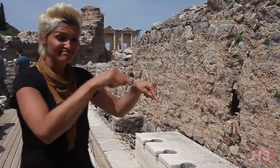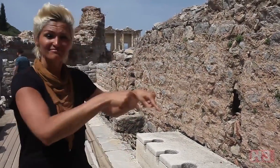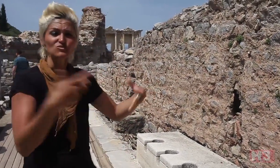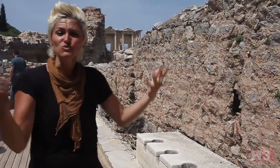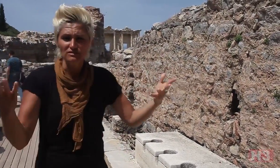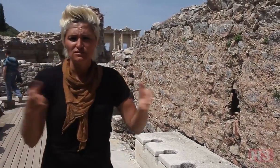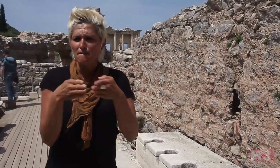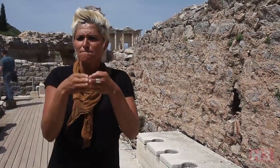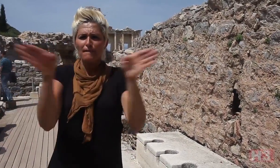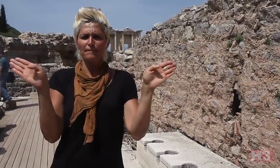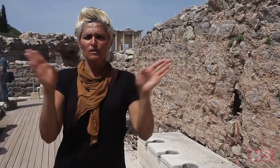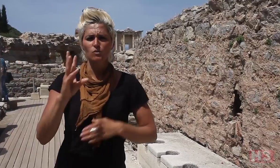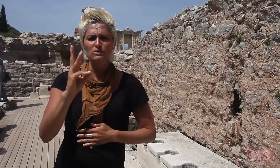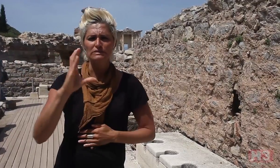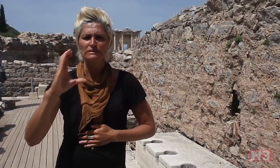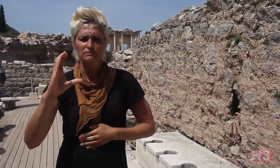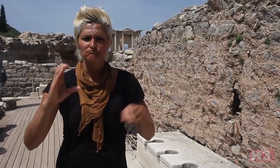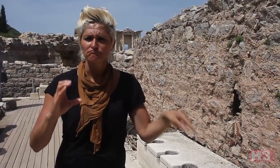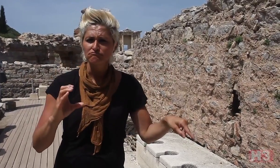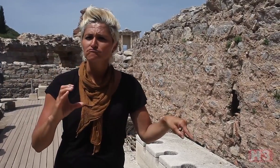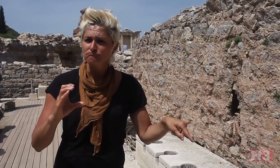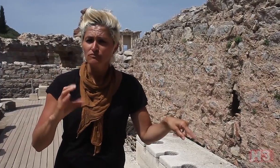This site was a public toilet (WC).